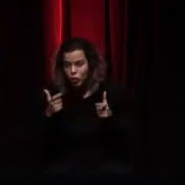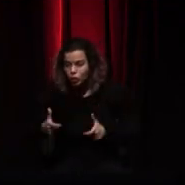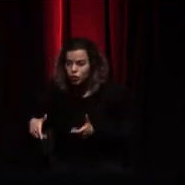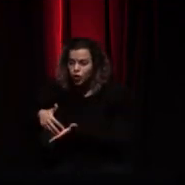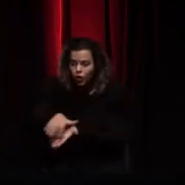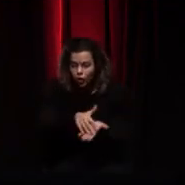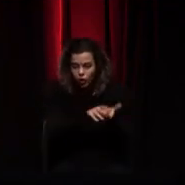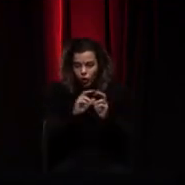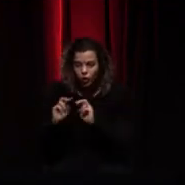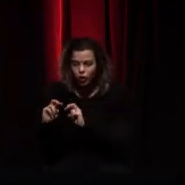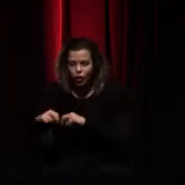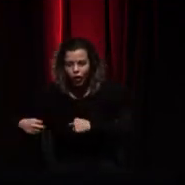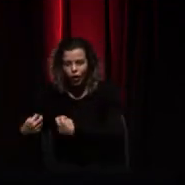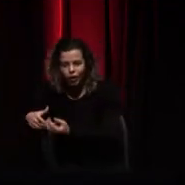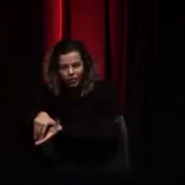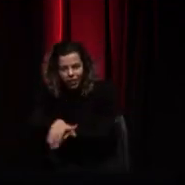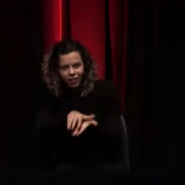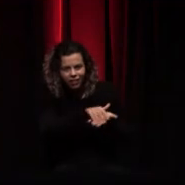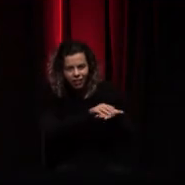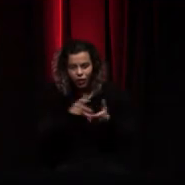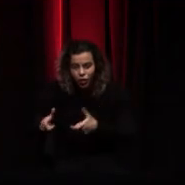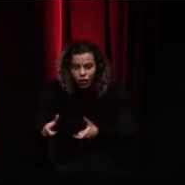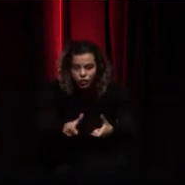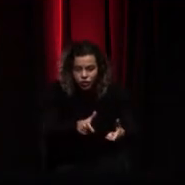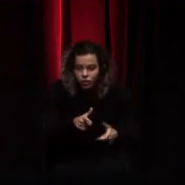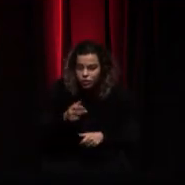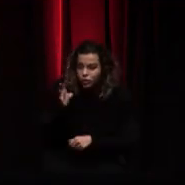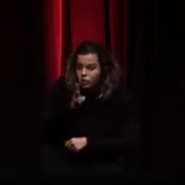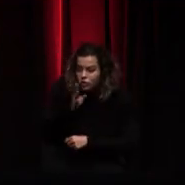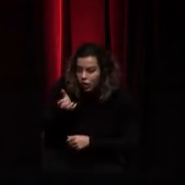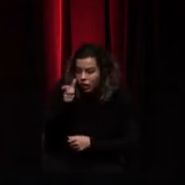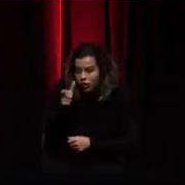or meet someone who is doing an interesting job